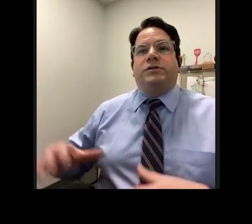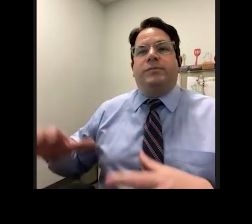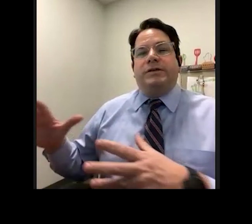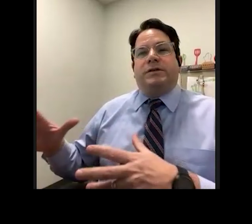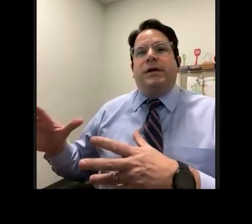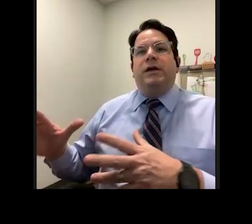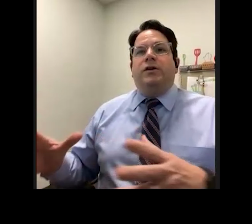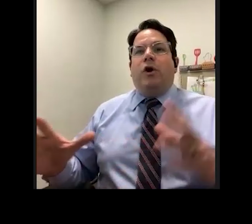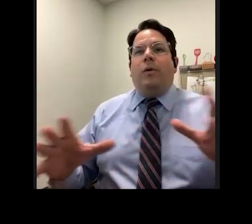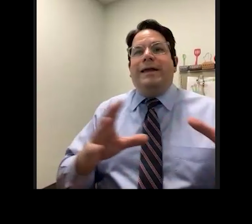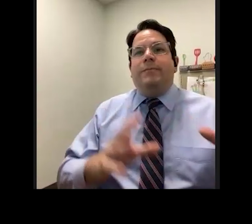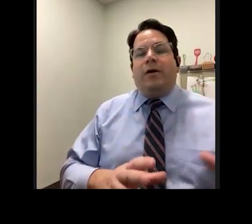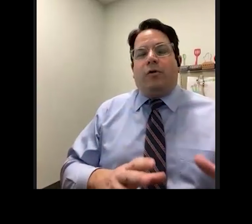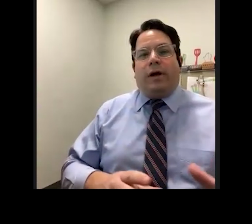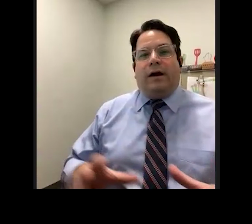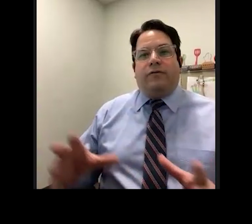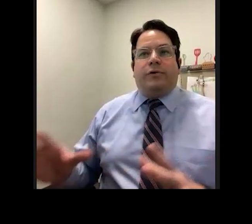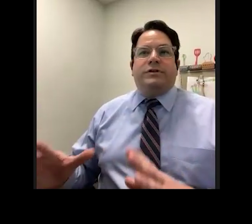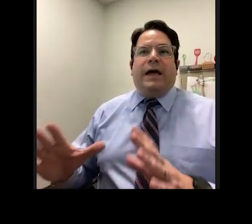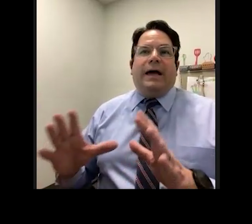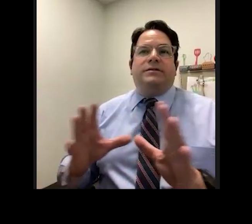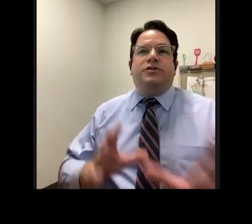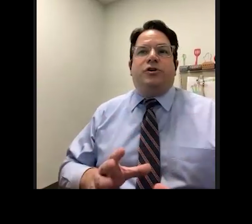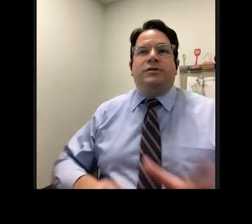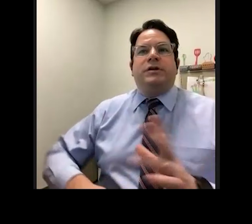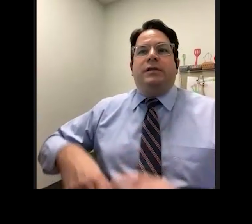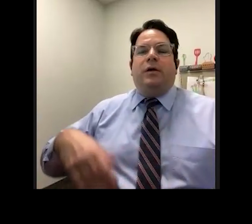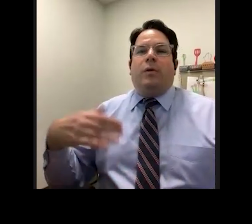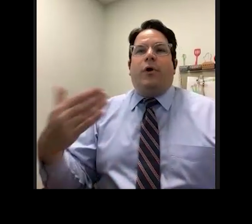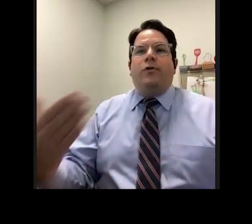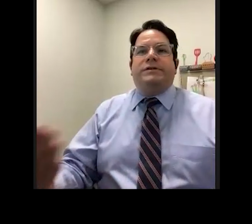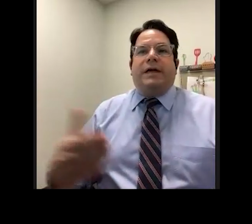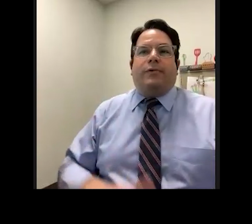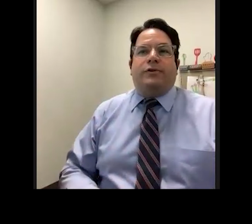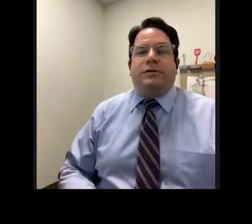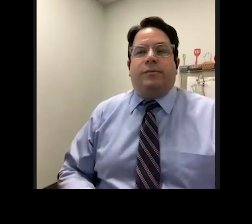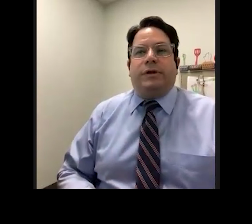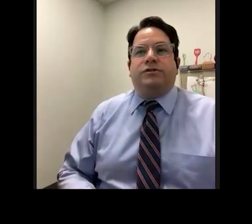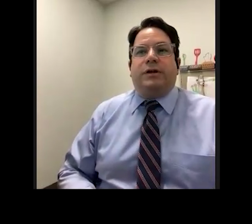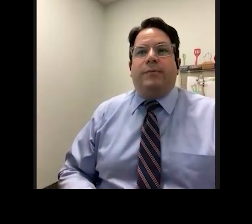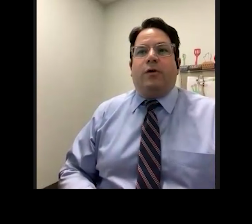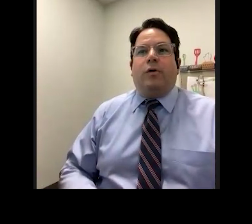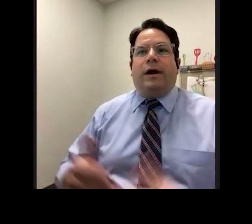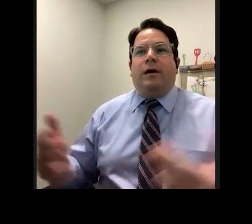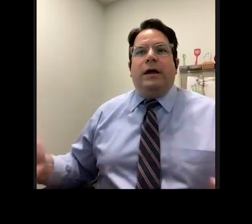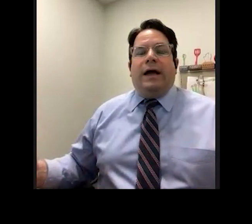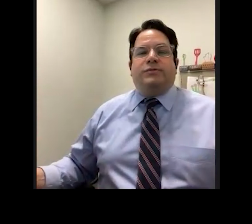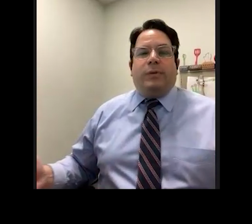information to basically go in and get medical care. If a person has insurance, they want to pose as that person to potentially get medical care.